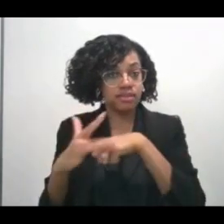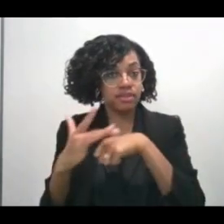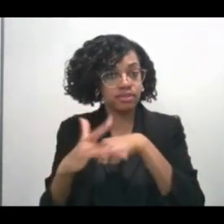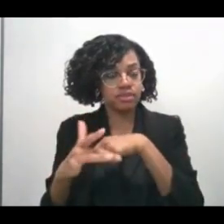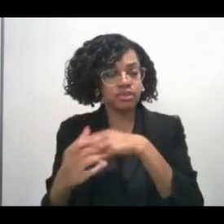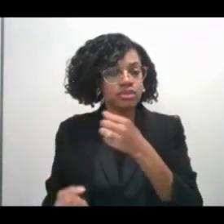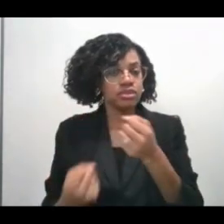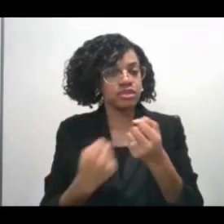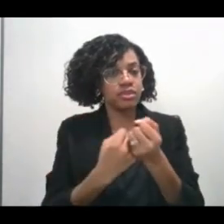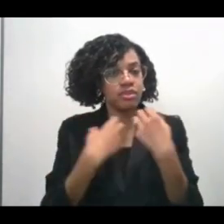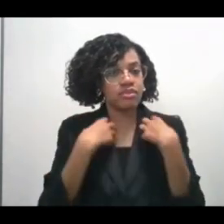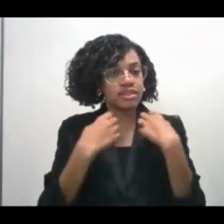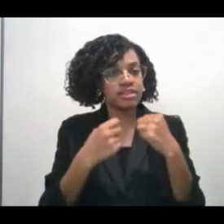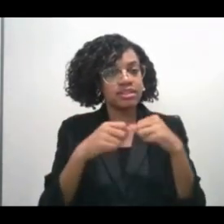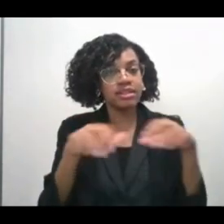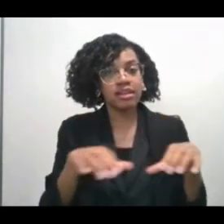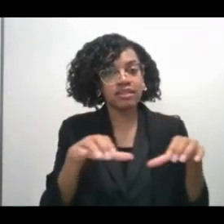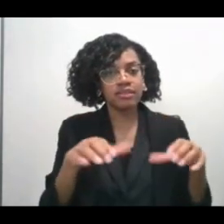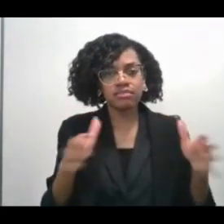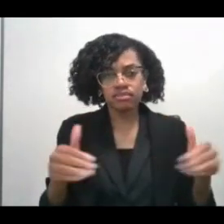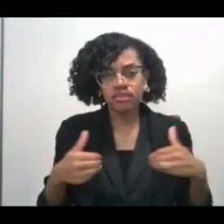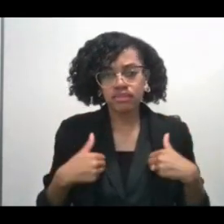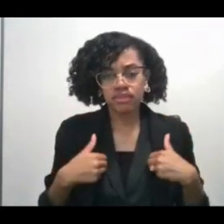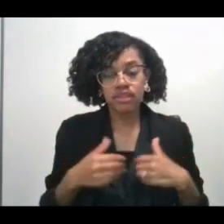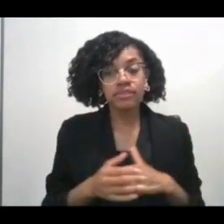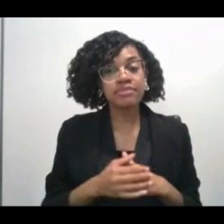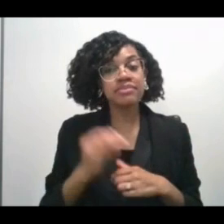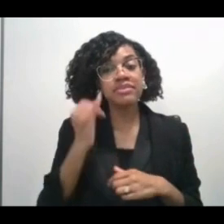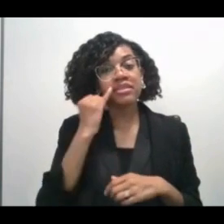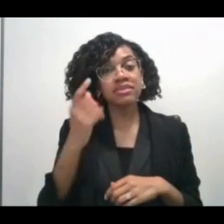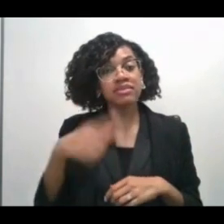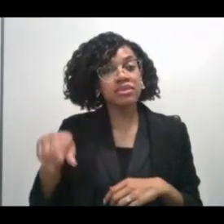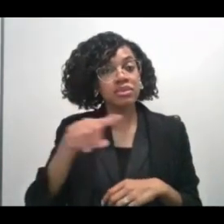activities. And if you're going to be successful, getting in